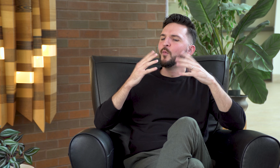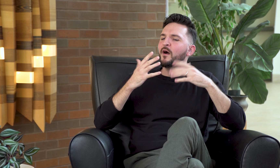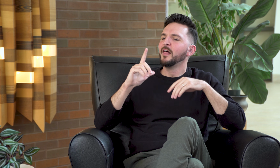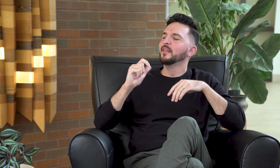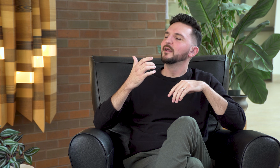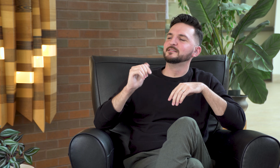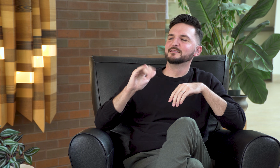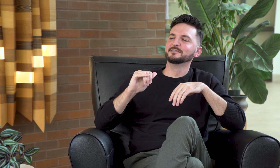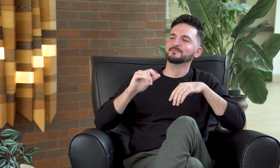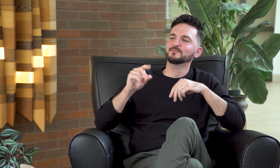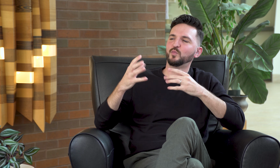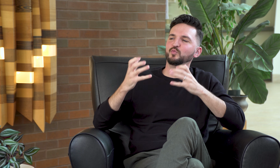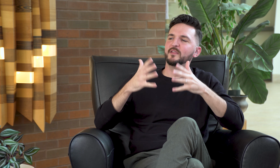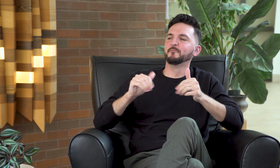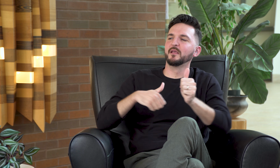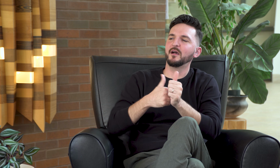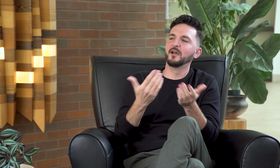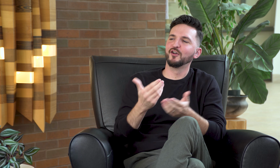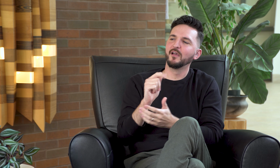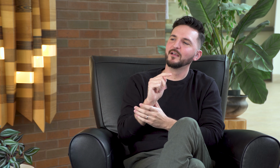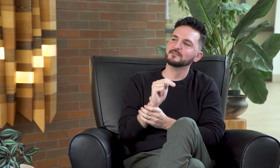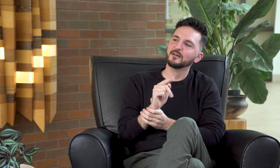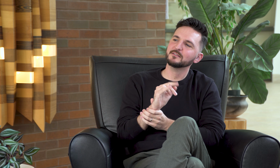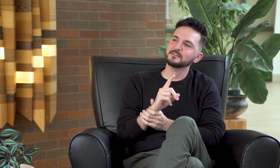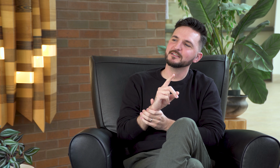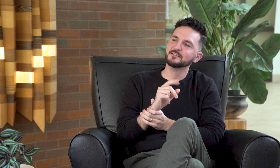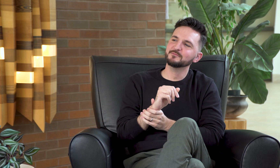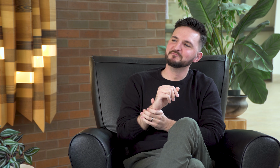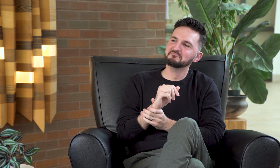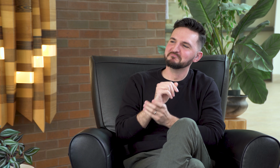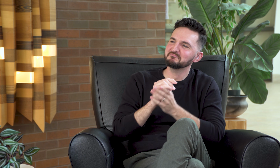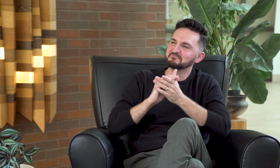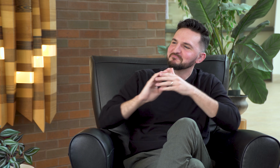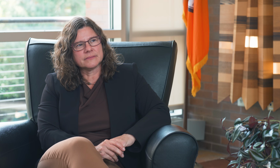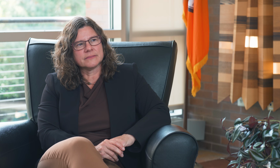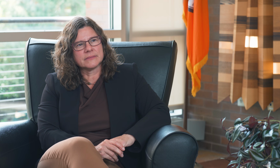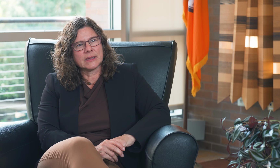What kind of legacy do you want to leave behind at NTID?